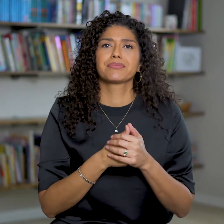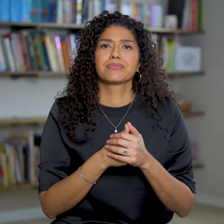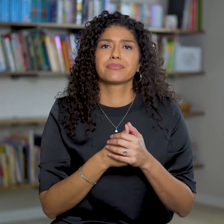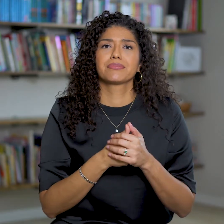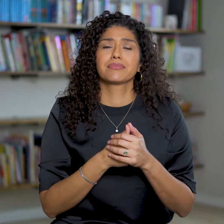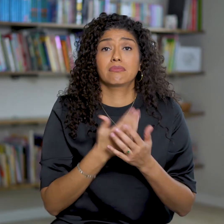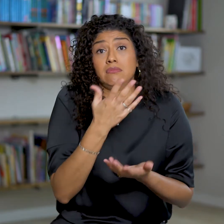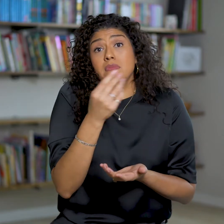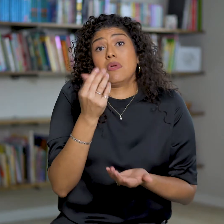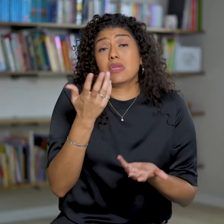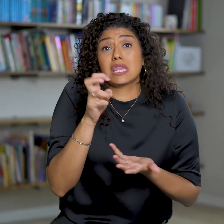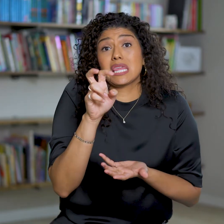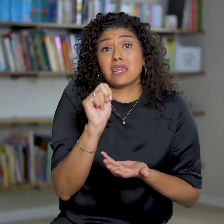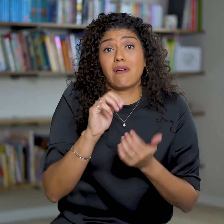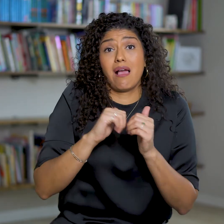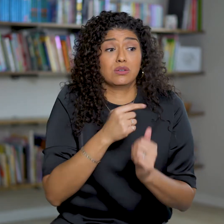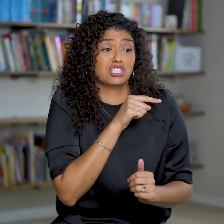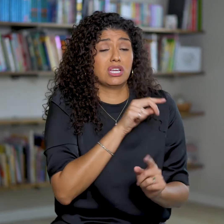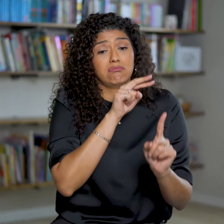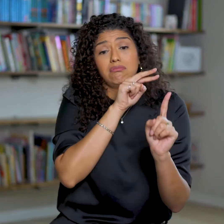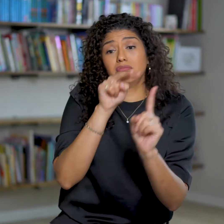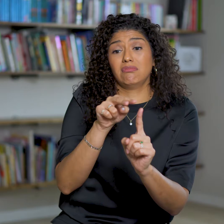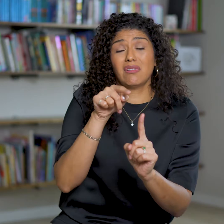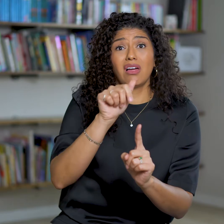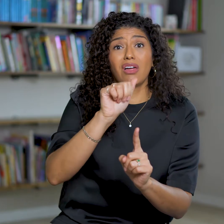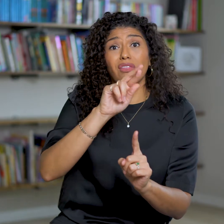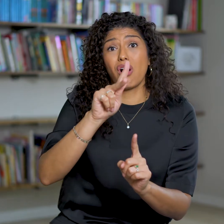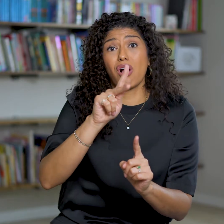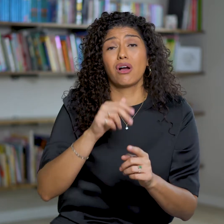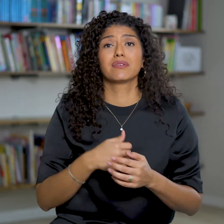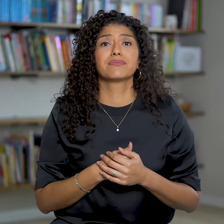and even how she views the ark.